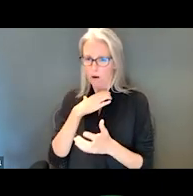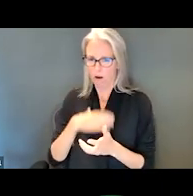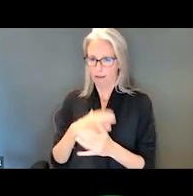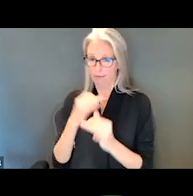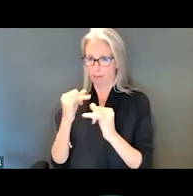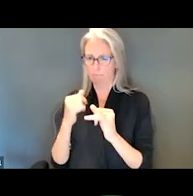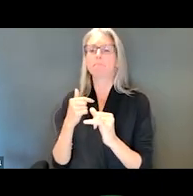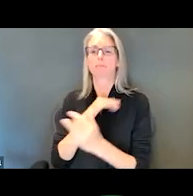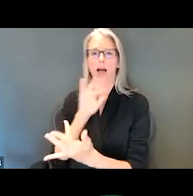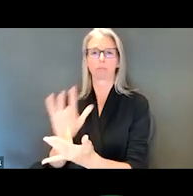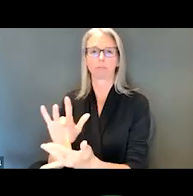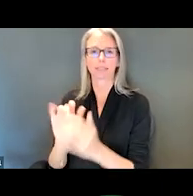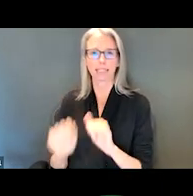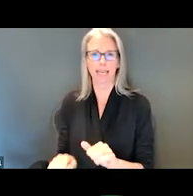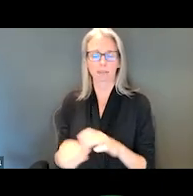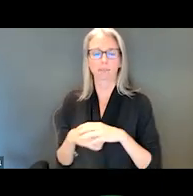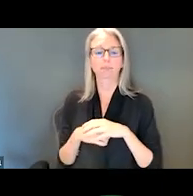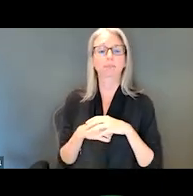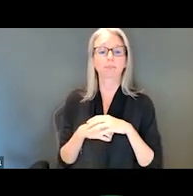and we'll include you in that directory.